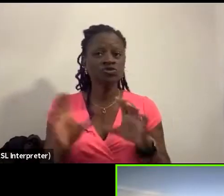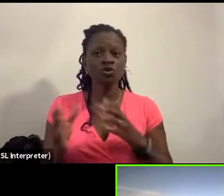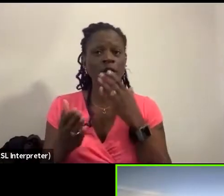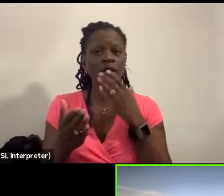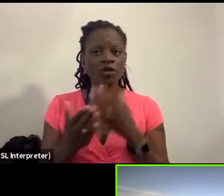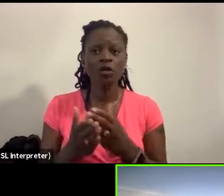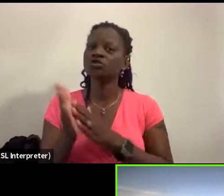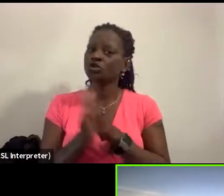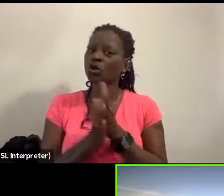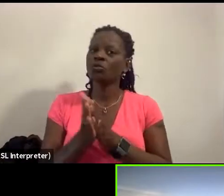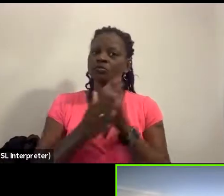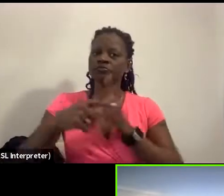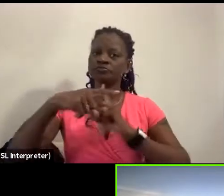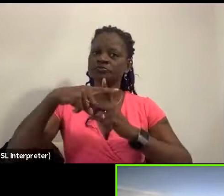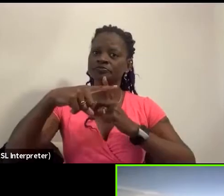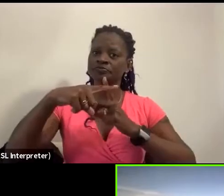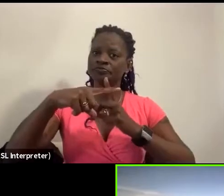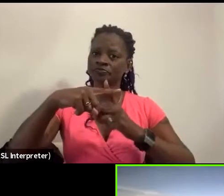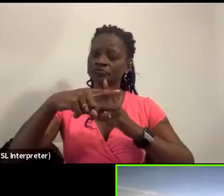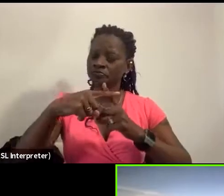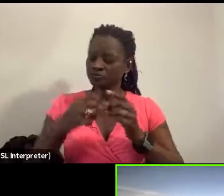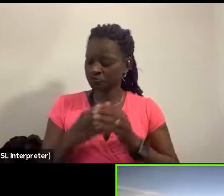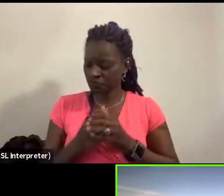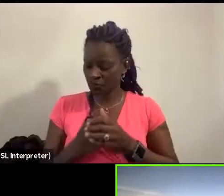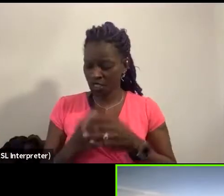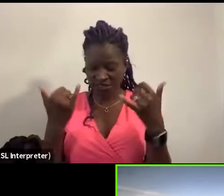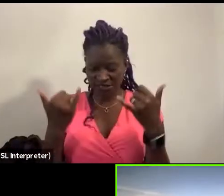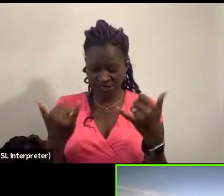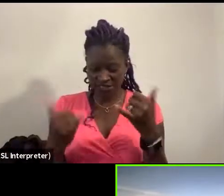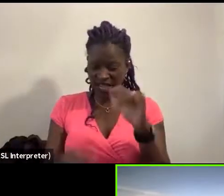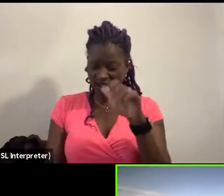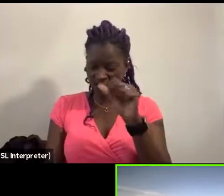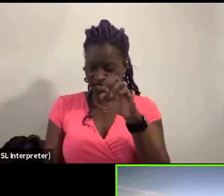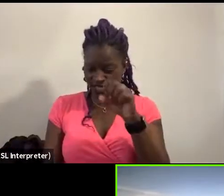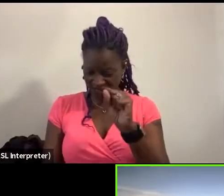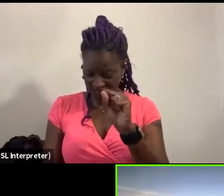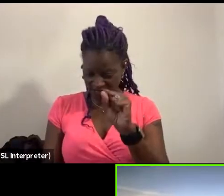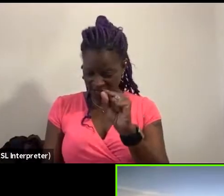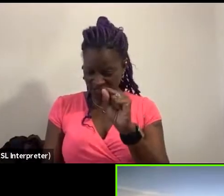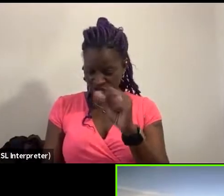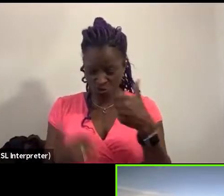As of today, our adjusted cases per day per hundred thousand is three point eight.